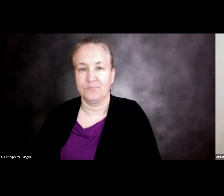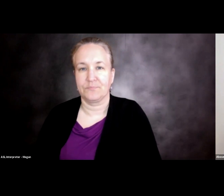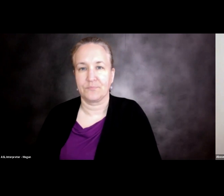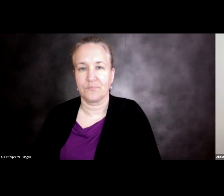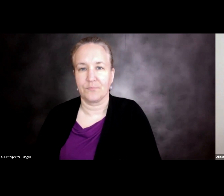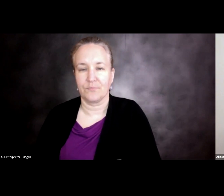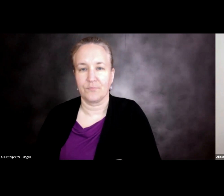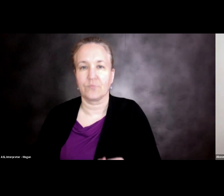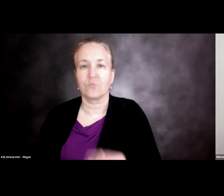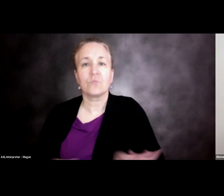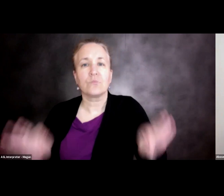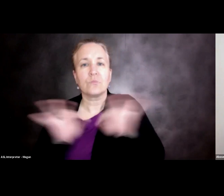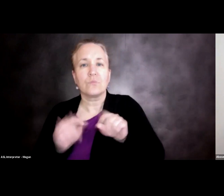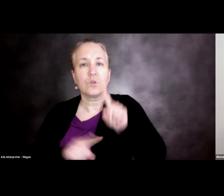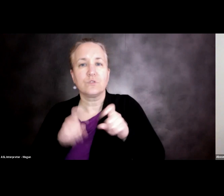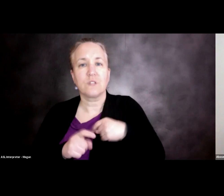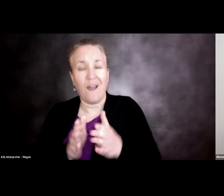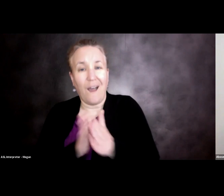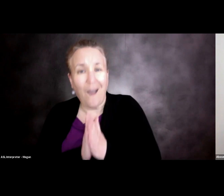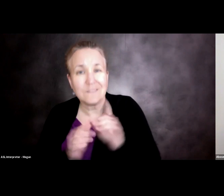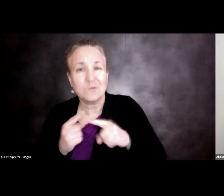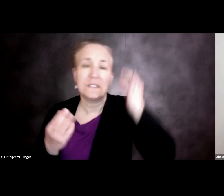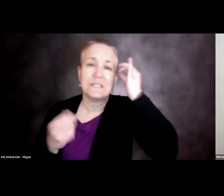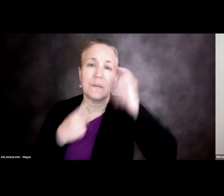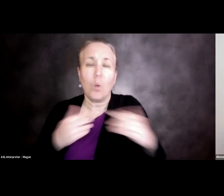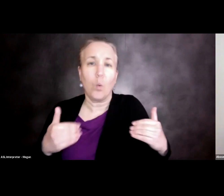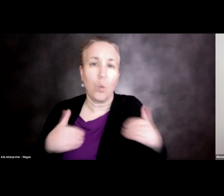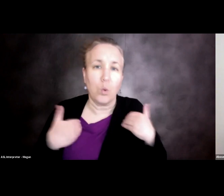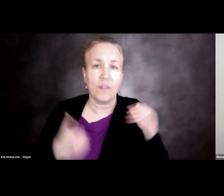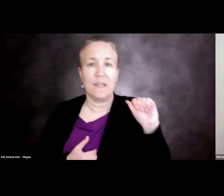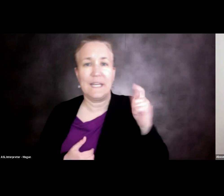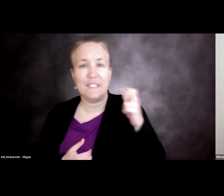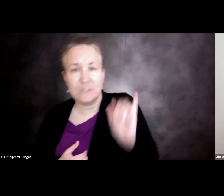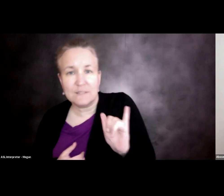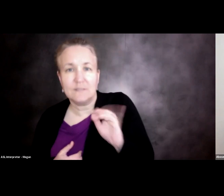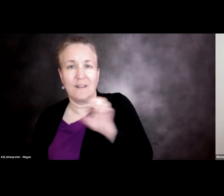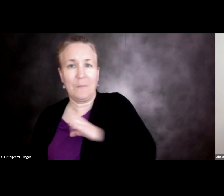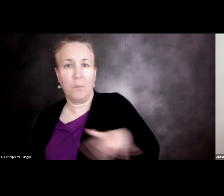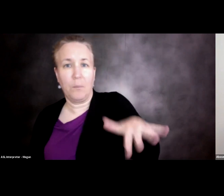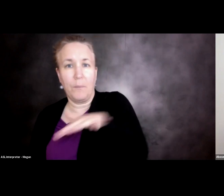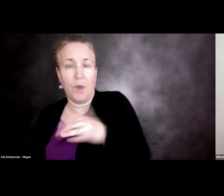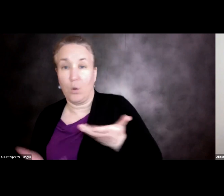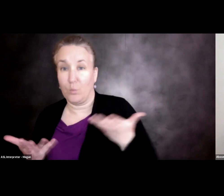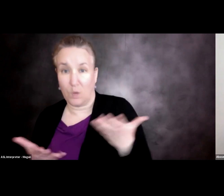The key questions I asked, when thinking about youth, agency, and empire, were one, what difference